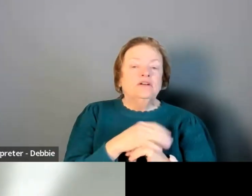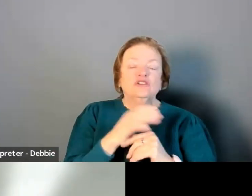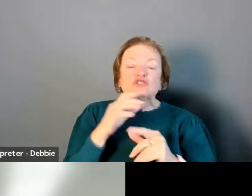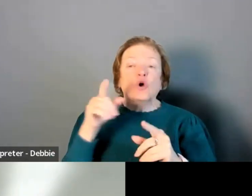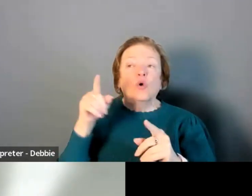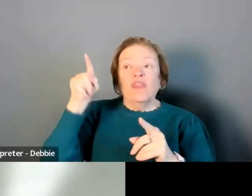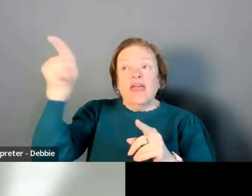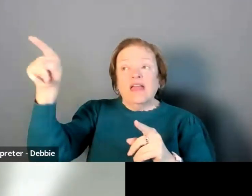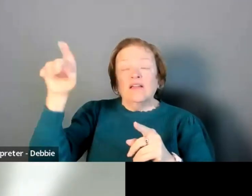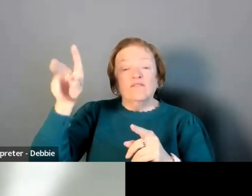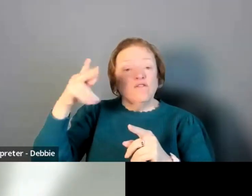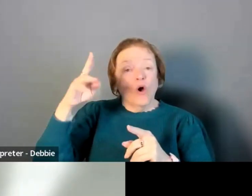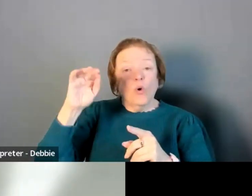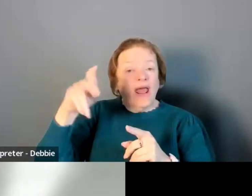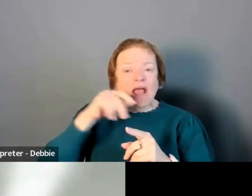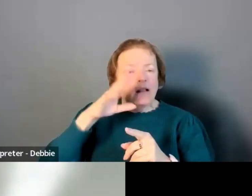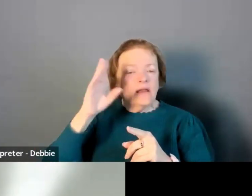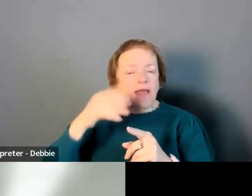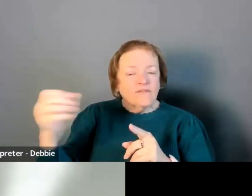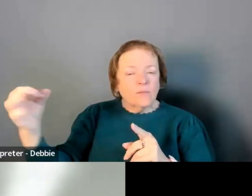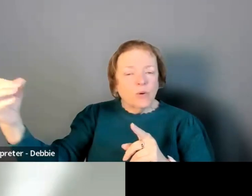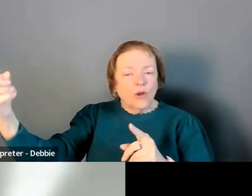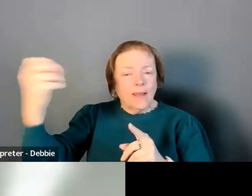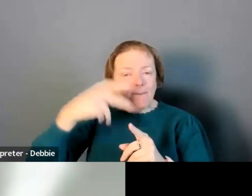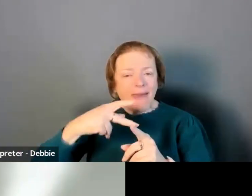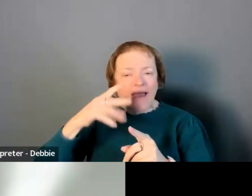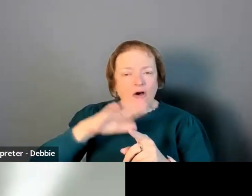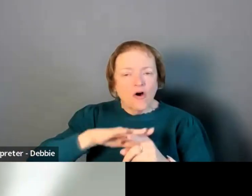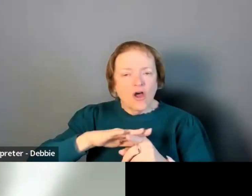so when they get back to school, the microphone does not have anything to connect to. So if you